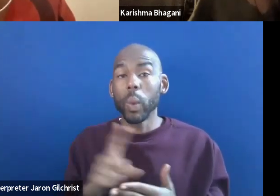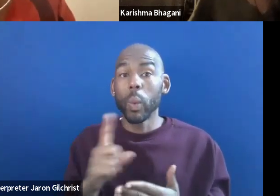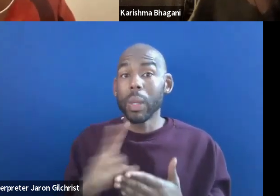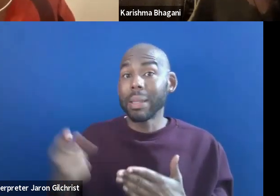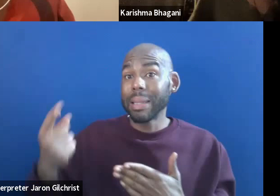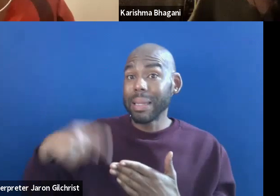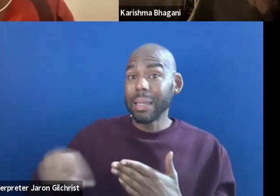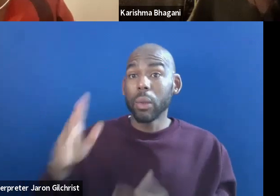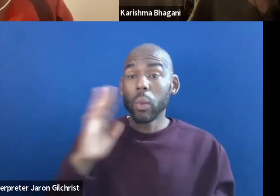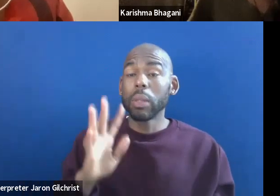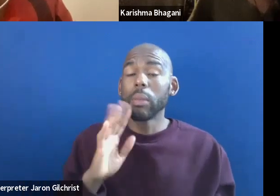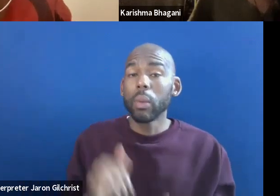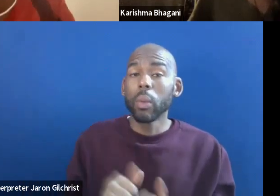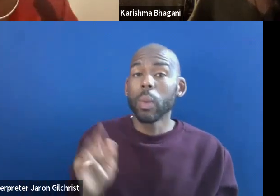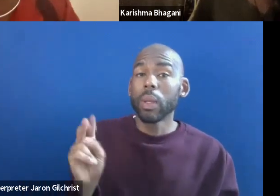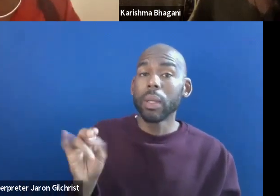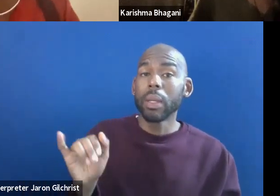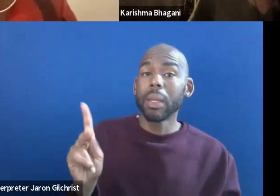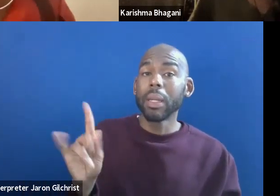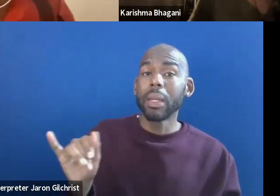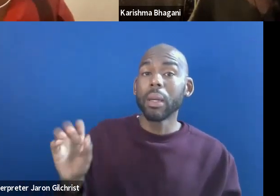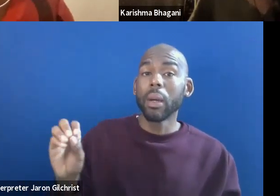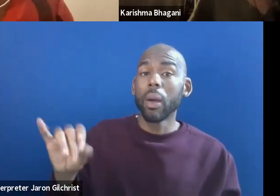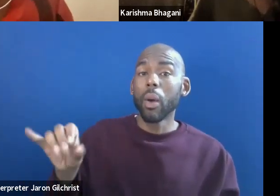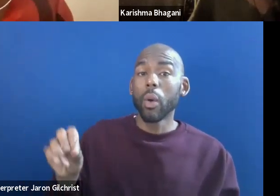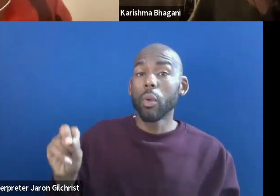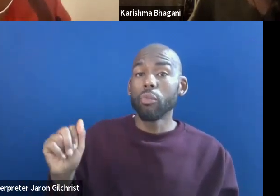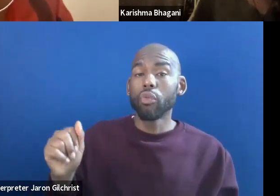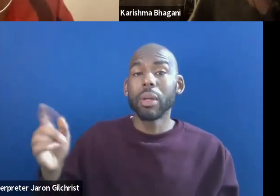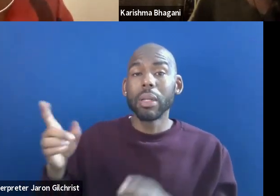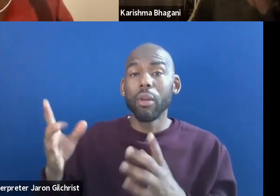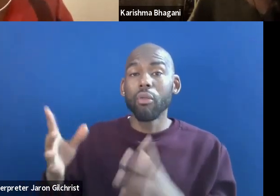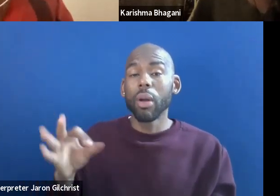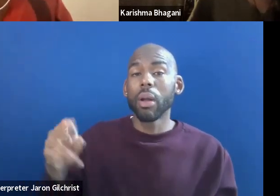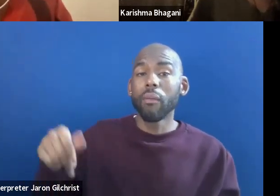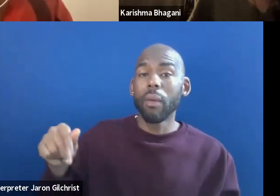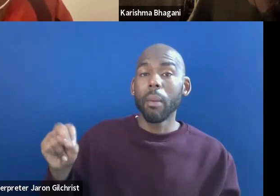with Nike Jonah who is the Executive Director of the Pan-African Creative Exchange (PACE)